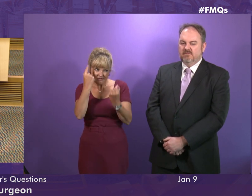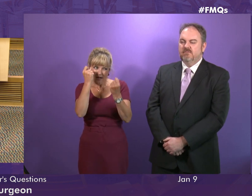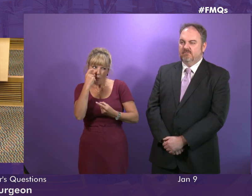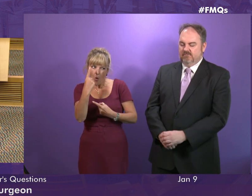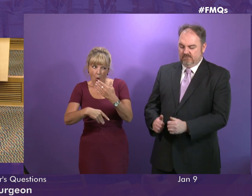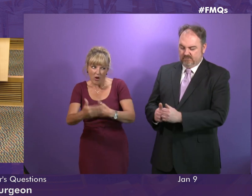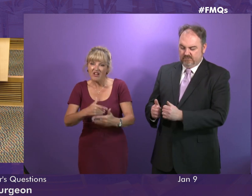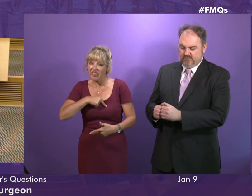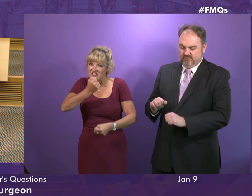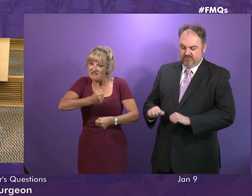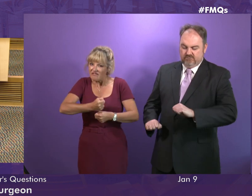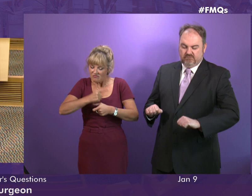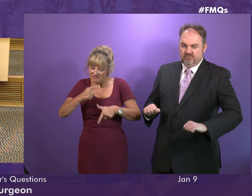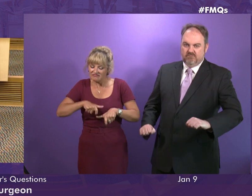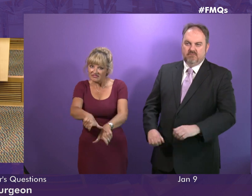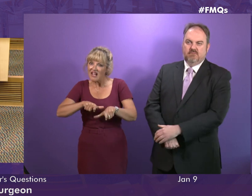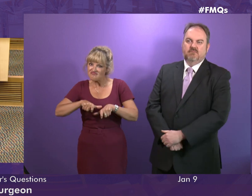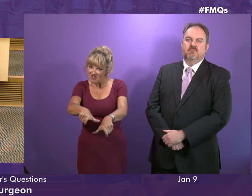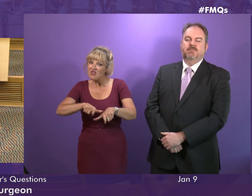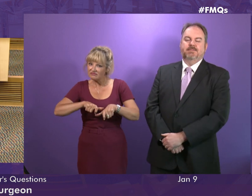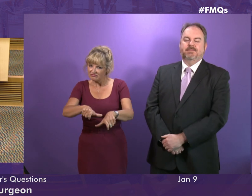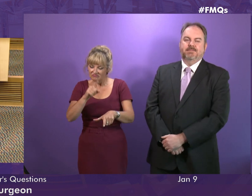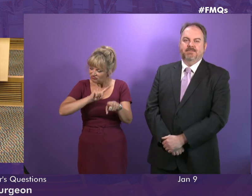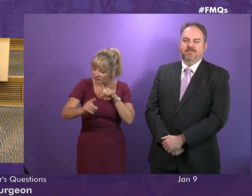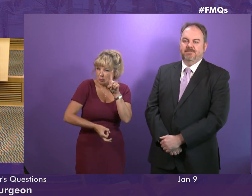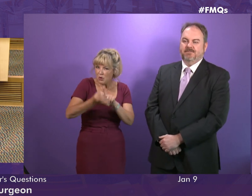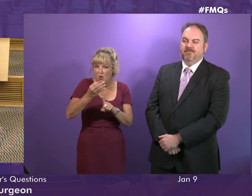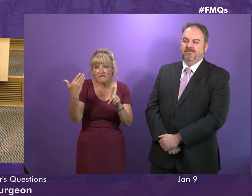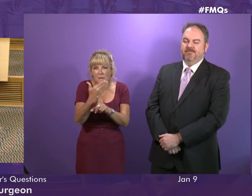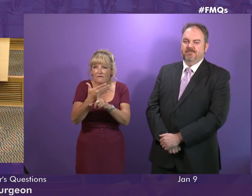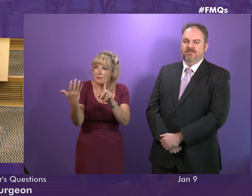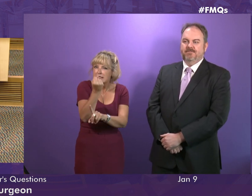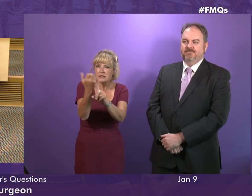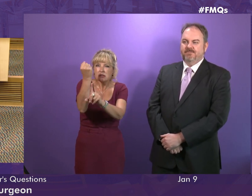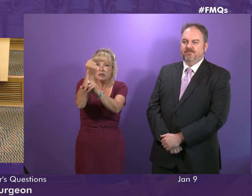This Government will get on with the job of improving performance in Scottish education,